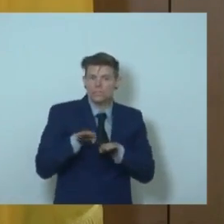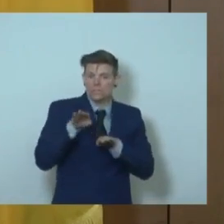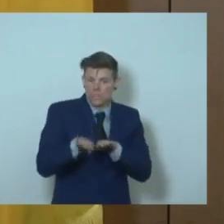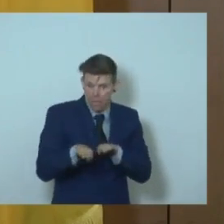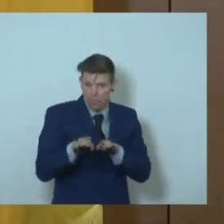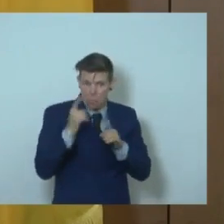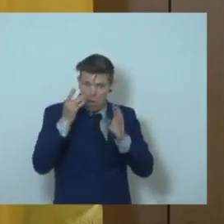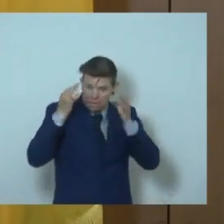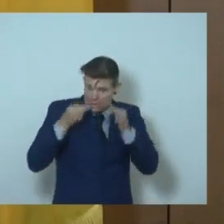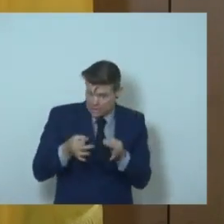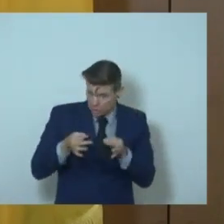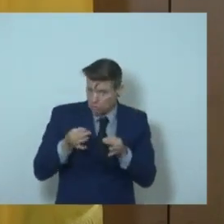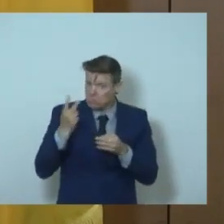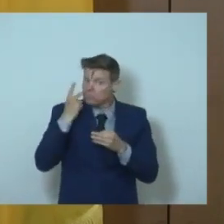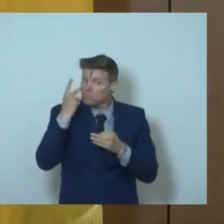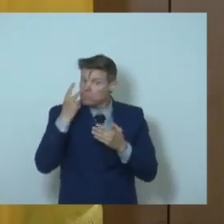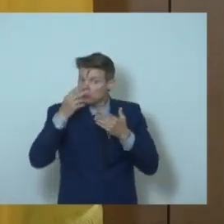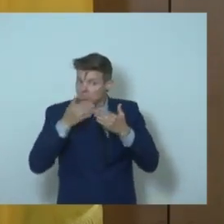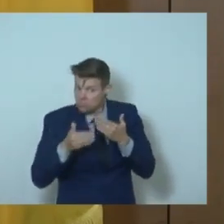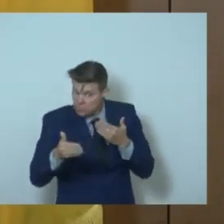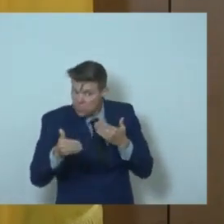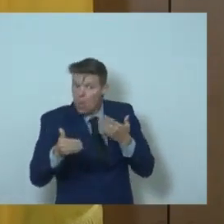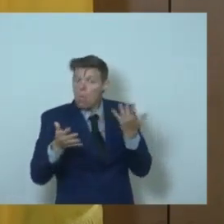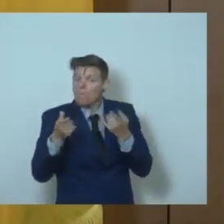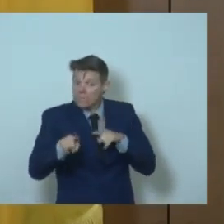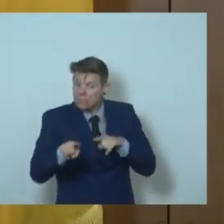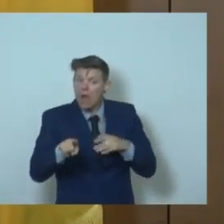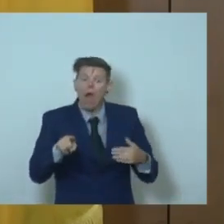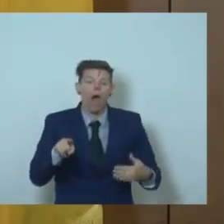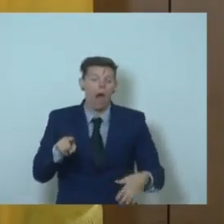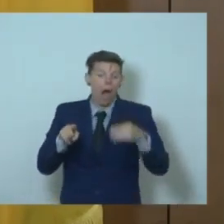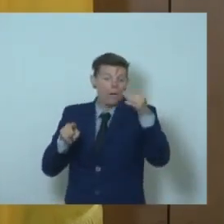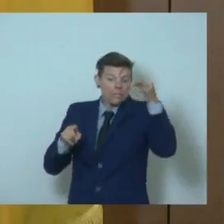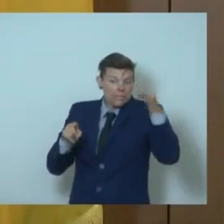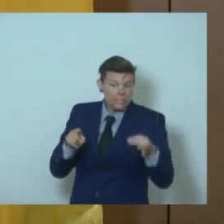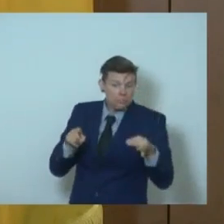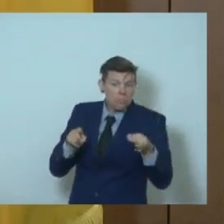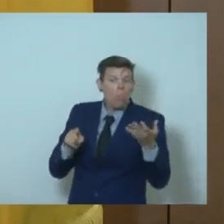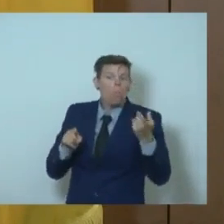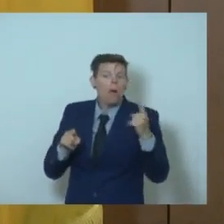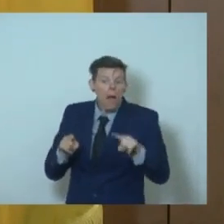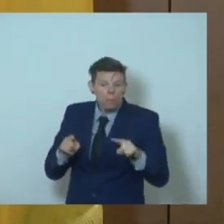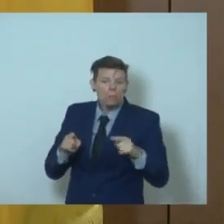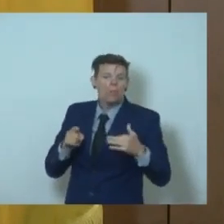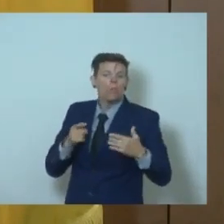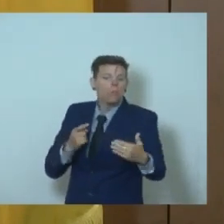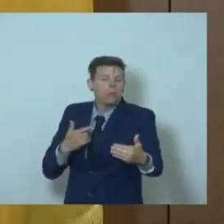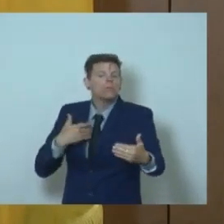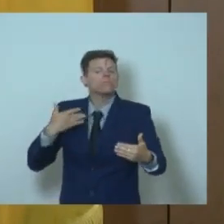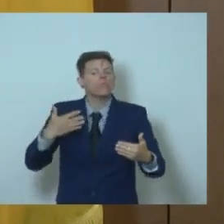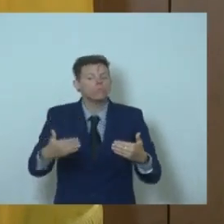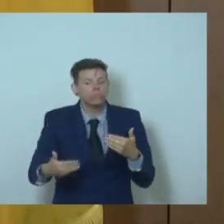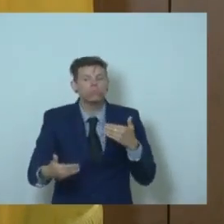WAIT A PERIOD OF TIME TO SEE WHAT HAPPENS AS WE THEIR EFFORTS. WE’VE INTRODUCED THAT RISK.